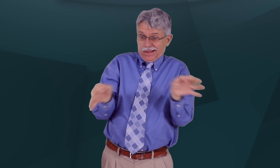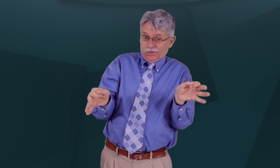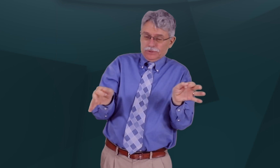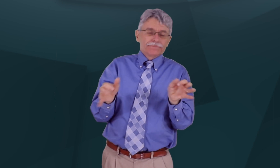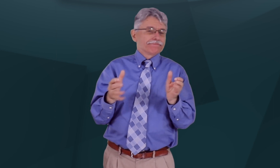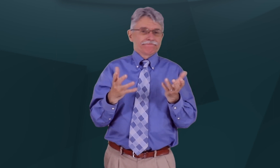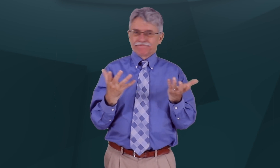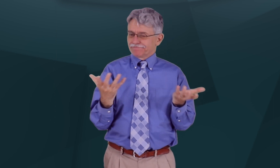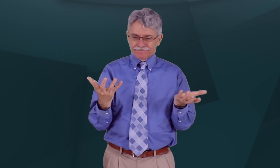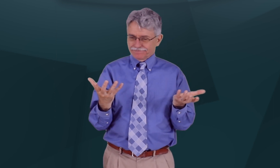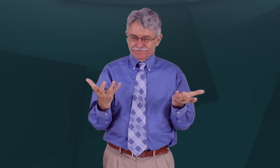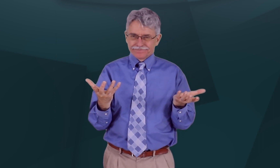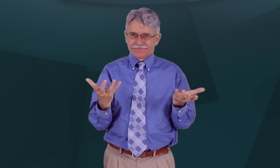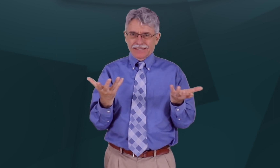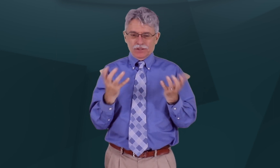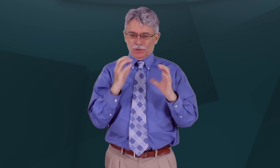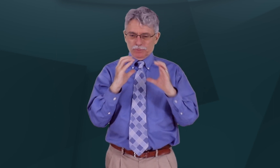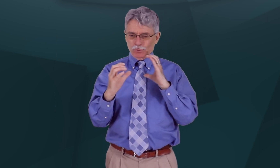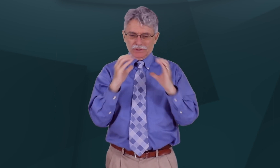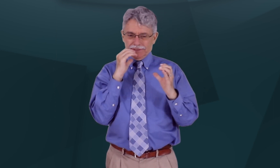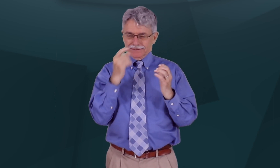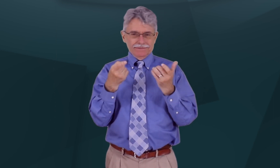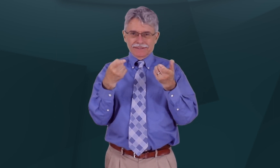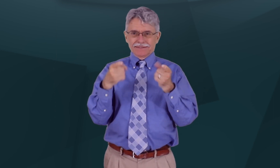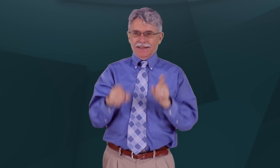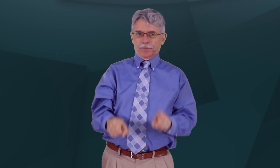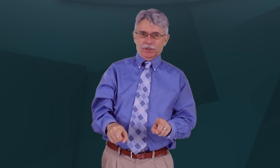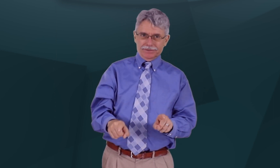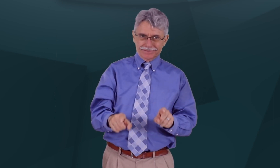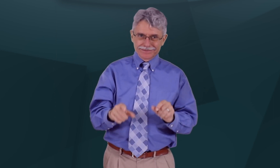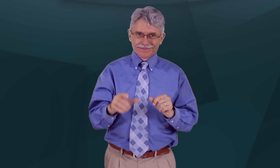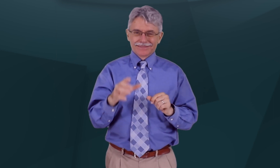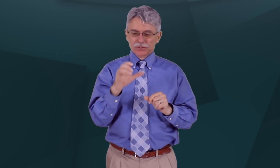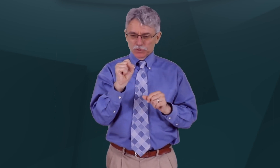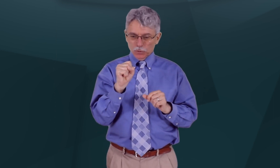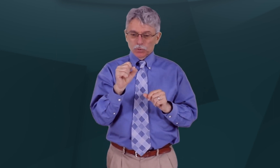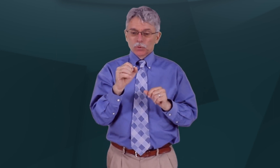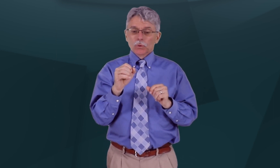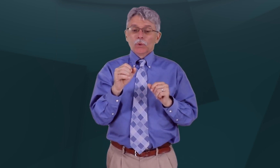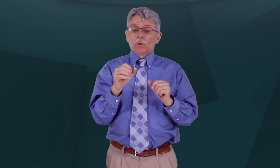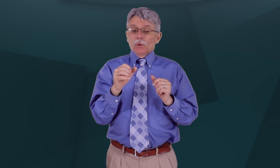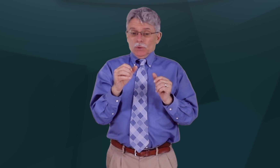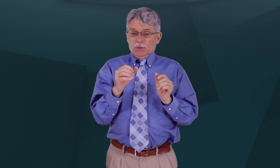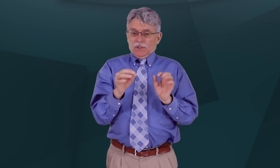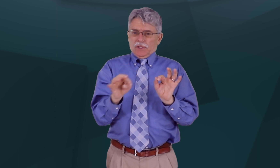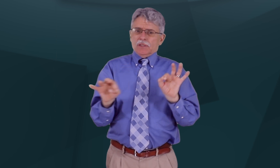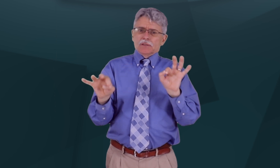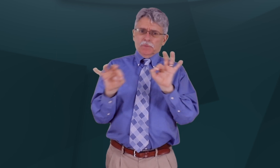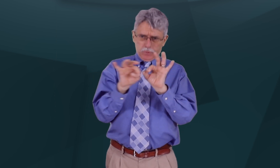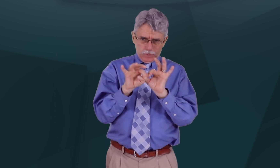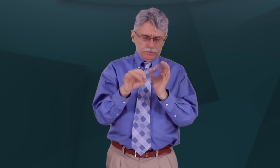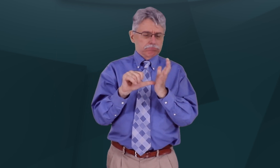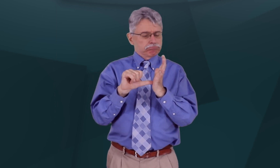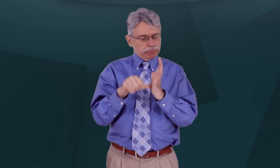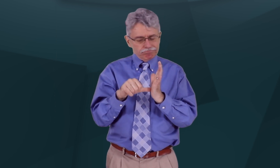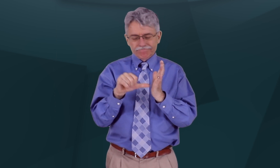And language -- without language, communication doesn't happen, so it's so critical